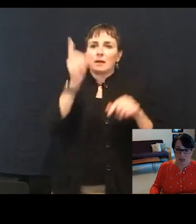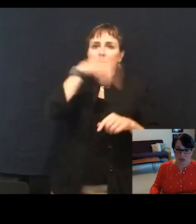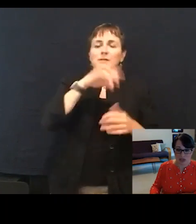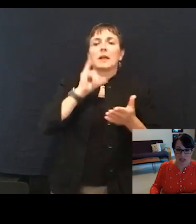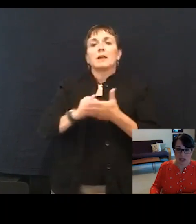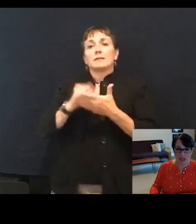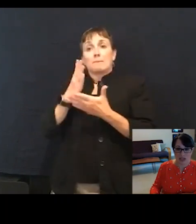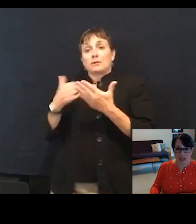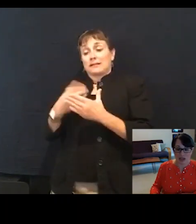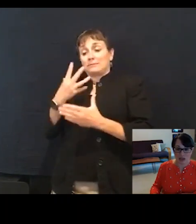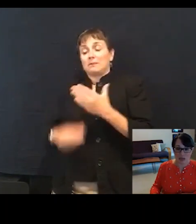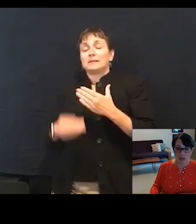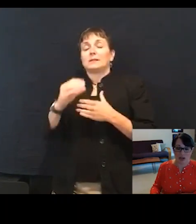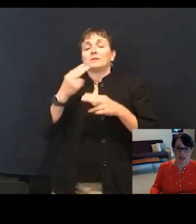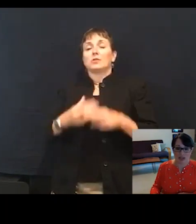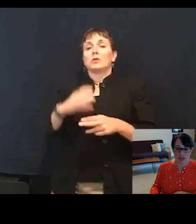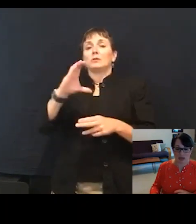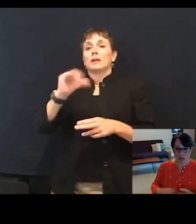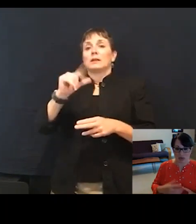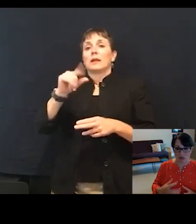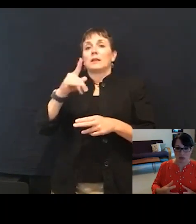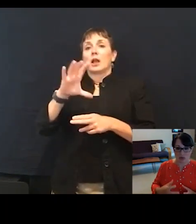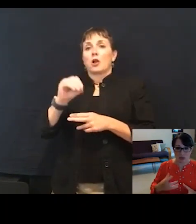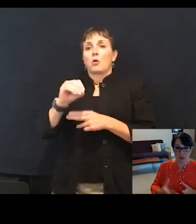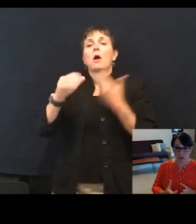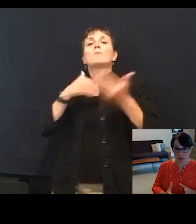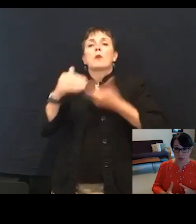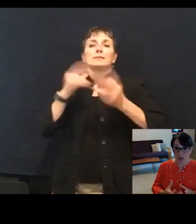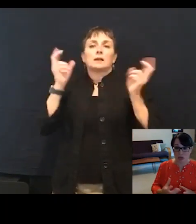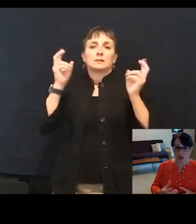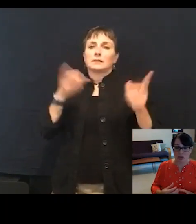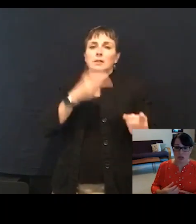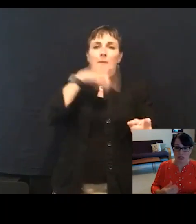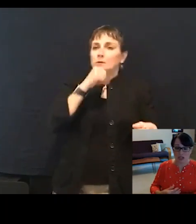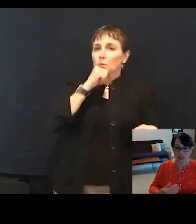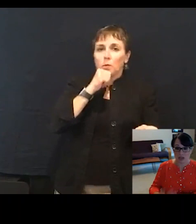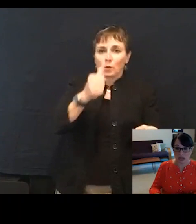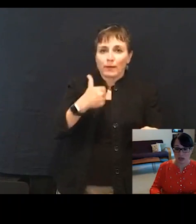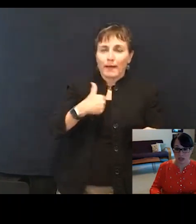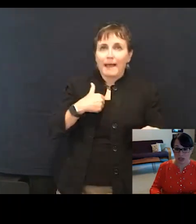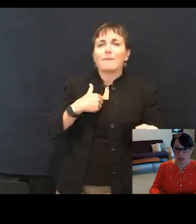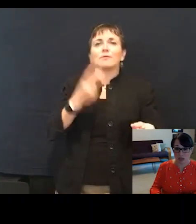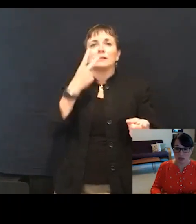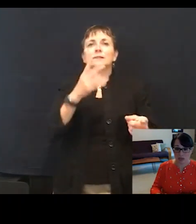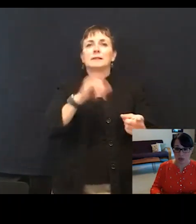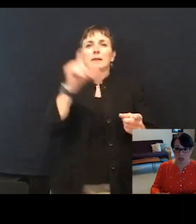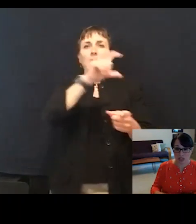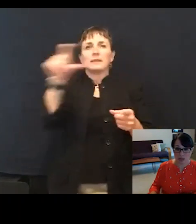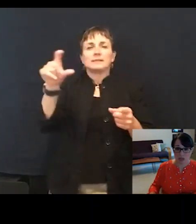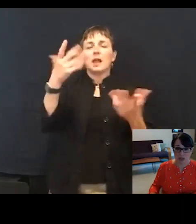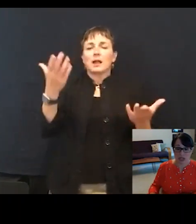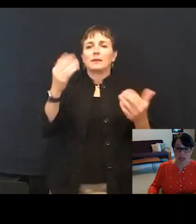of the slide, these calycal processes sort of form a girdle around the inner and outer segment of the photoreceptors.